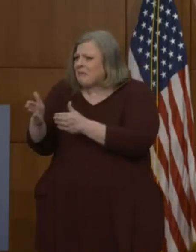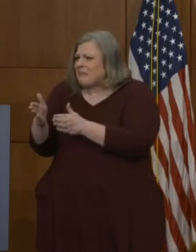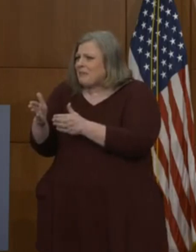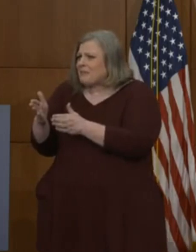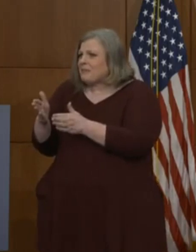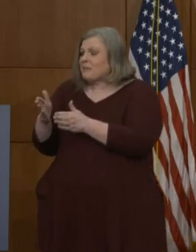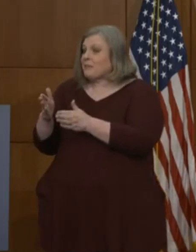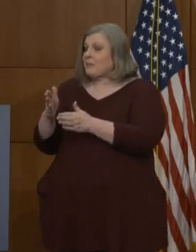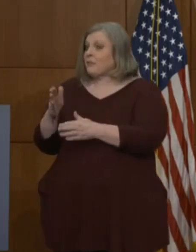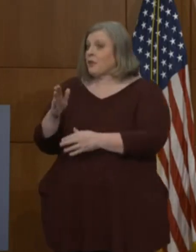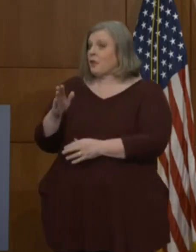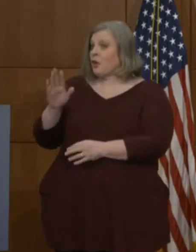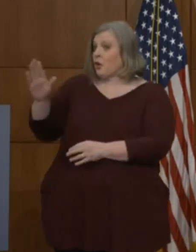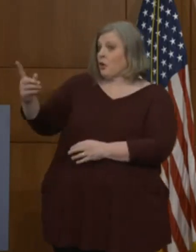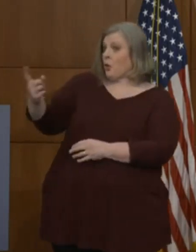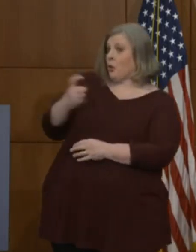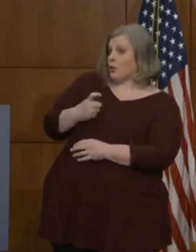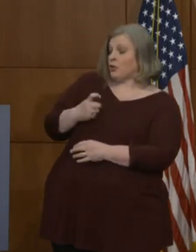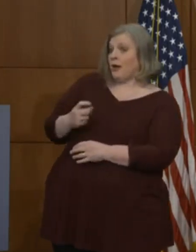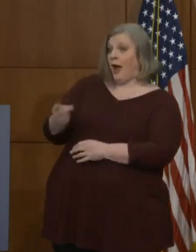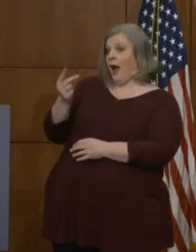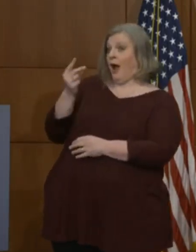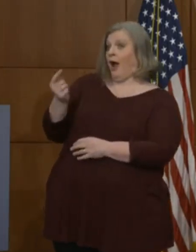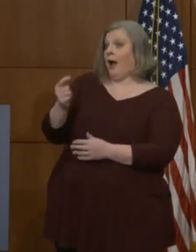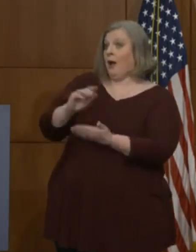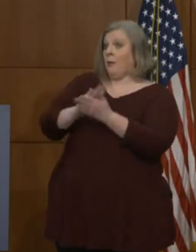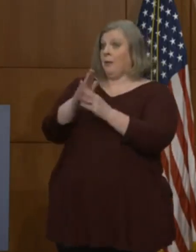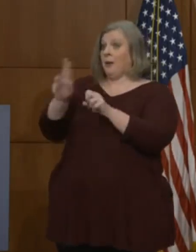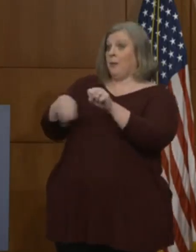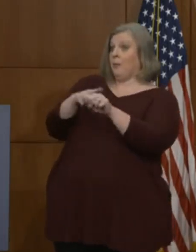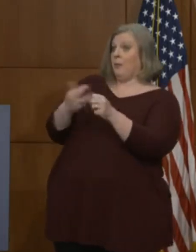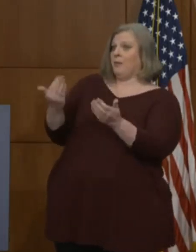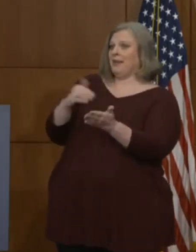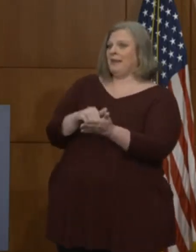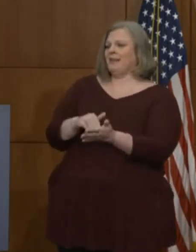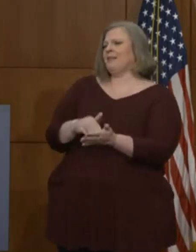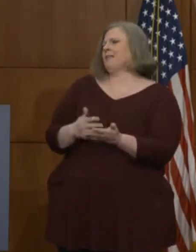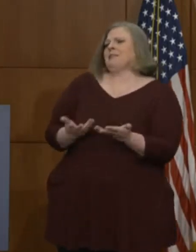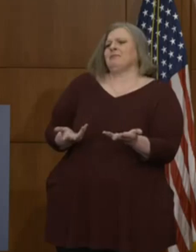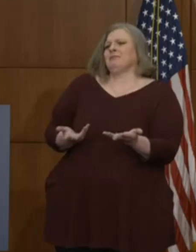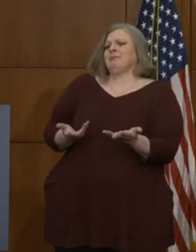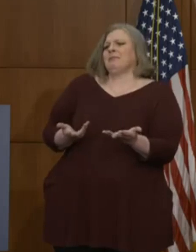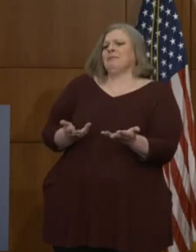A PLAN. AND I THINK THEY ARE PART OF YOUR QUESTION OR WE PART OF YOUR QUESTION OR WE JUST GONNA GO BACK IT ONE ON